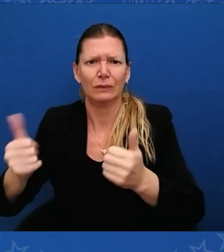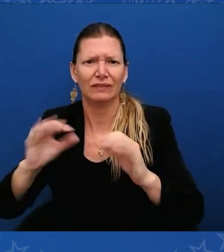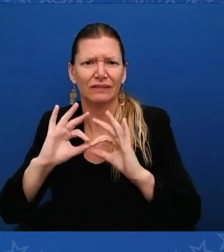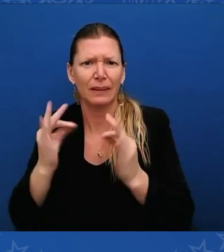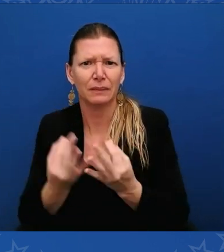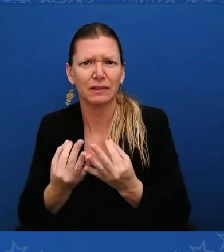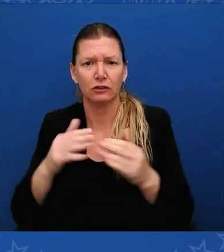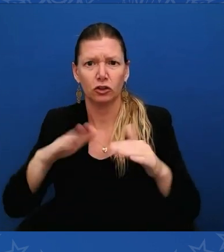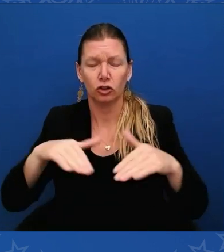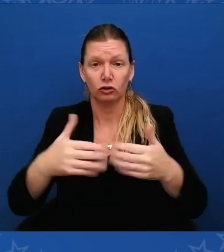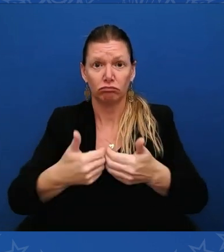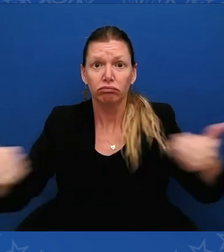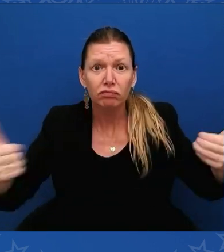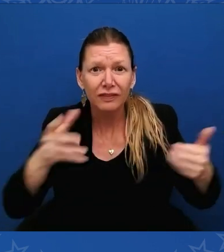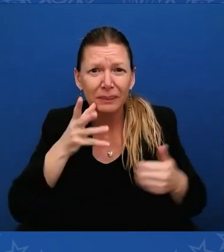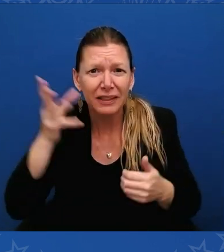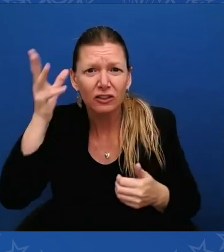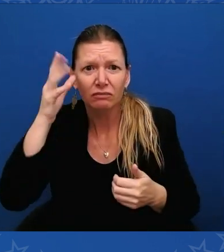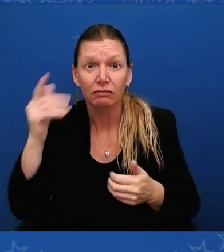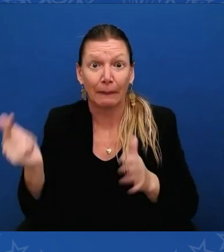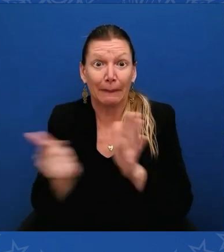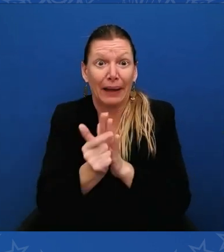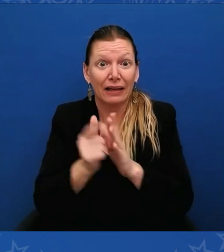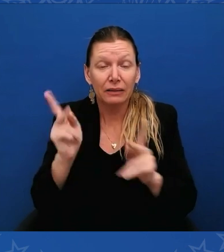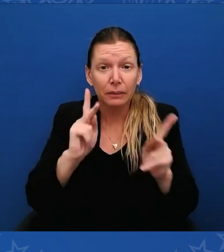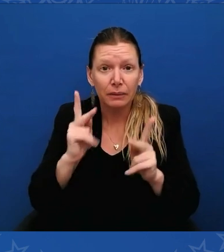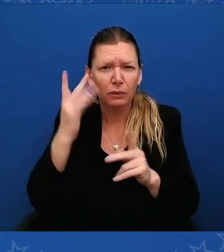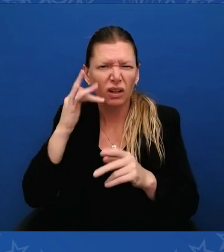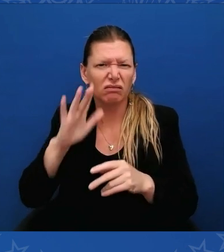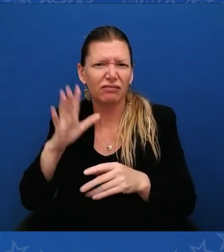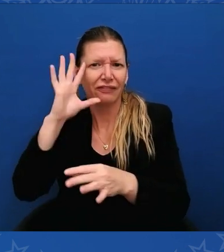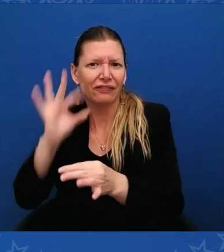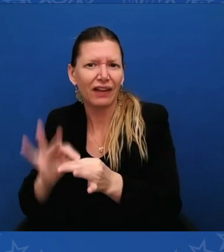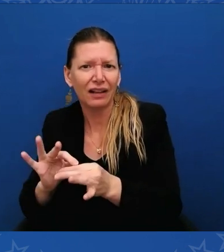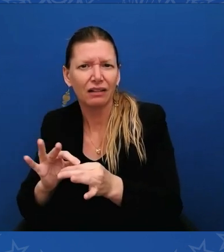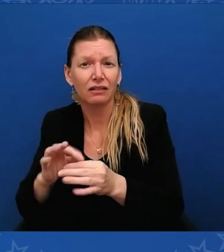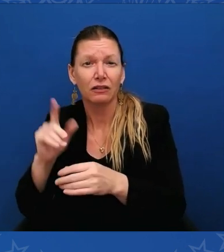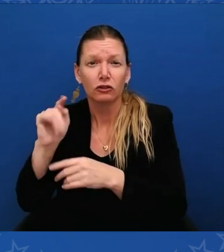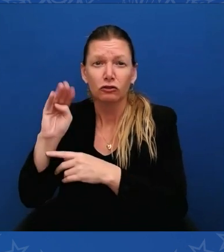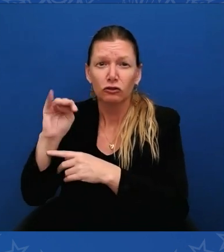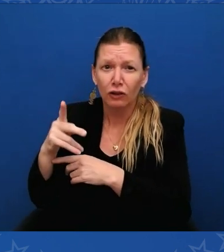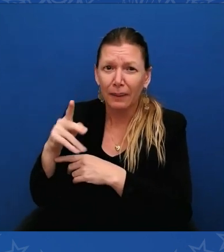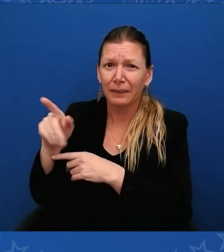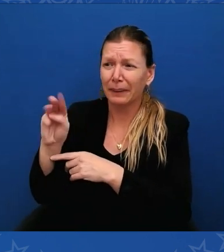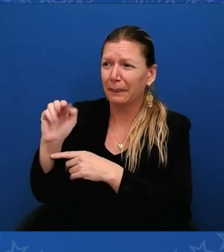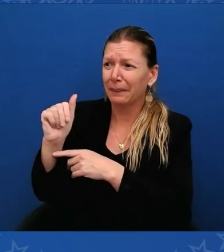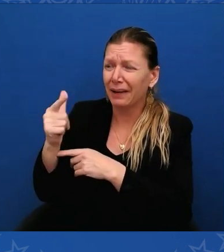something they call, as you all know, Project 2025. At the top of the list, and he means it,